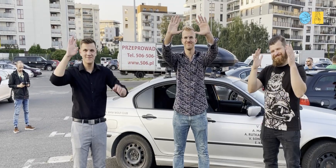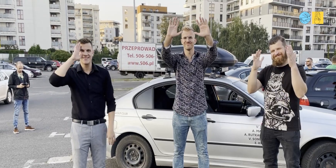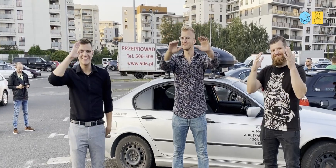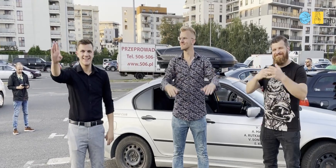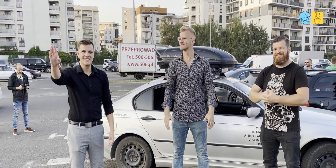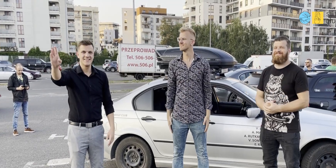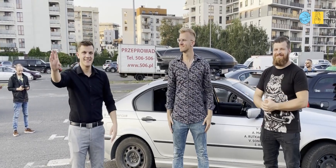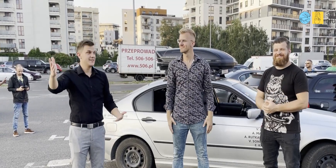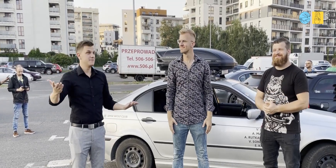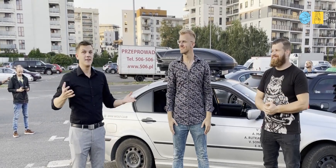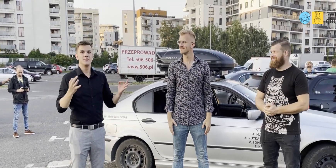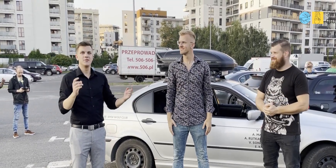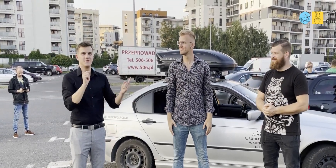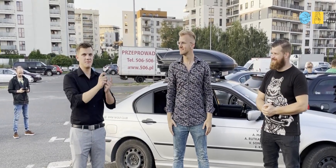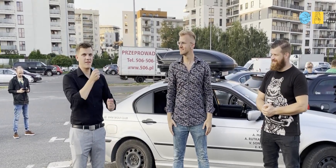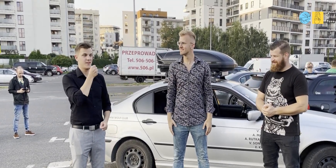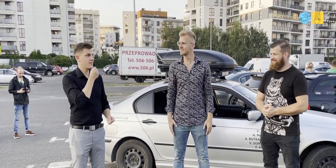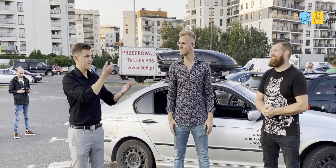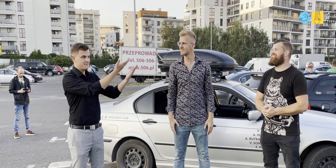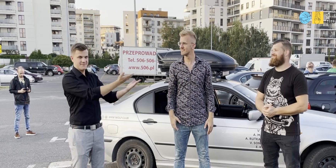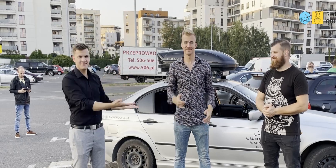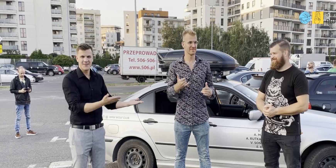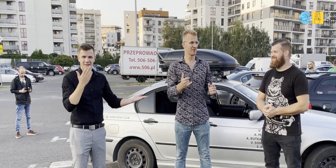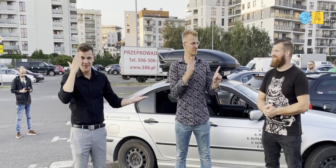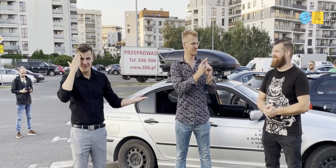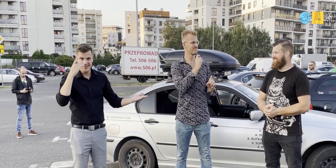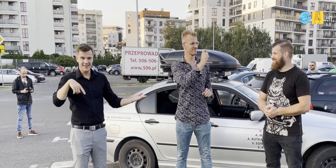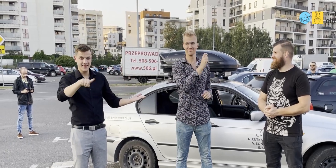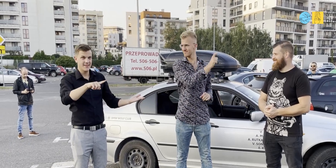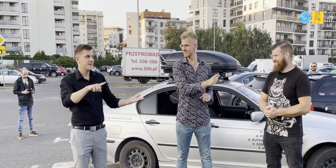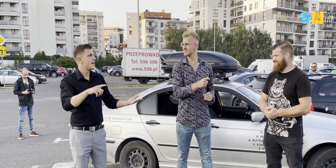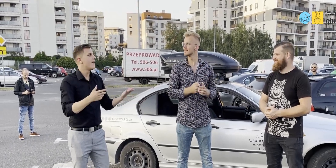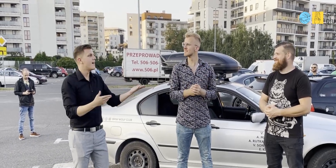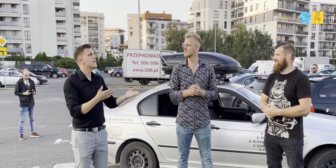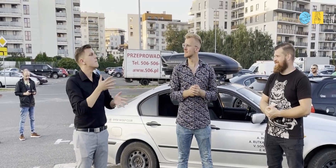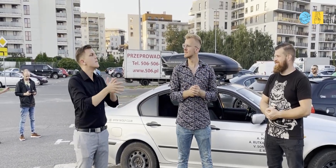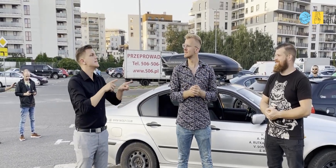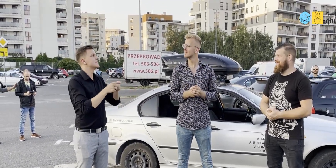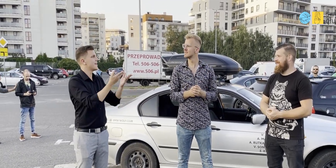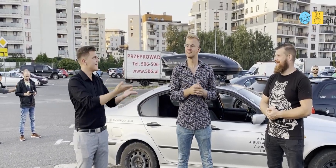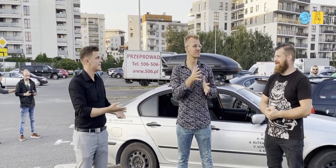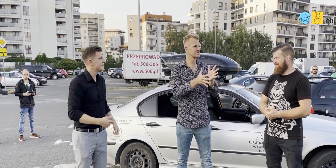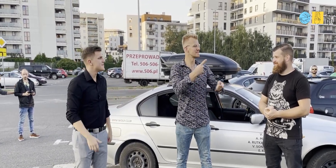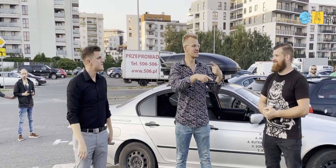[K] Hi! Today we have here... Anyway, you know him, present your sign.